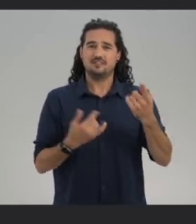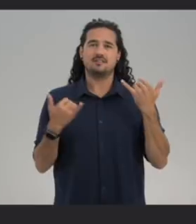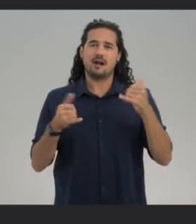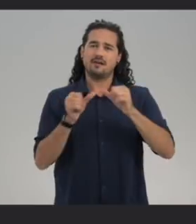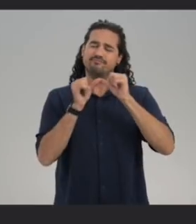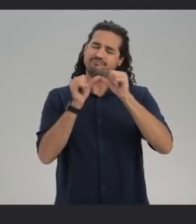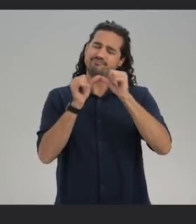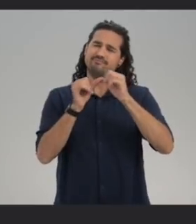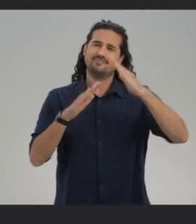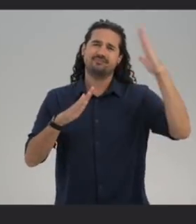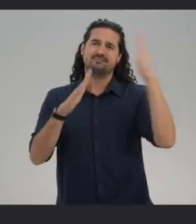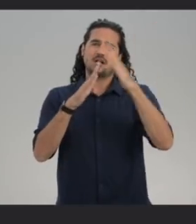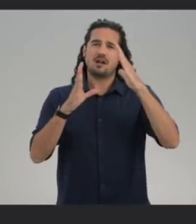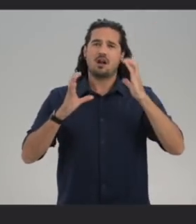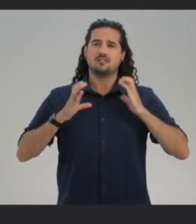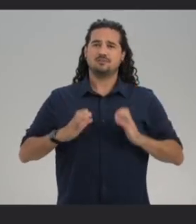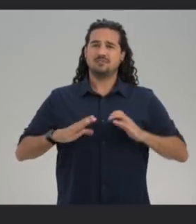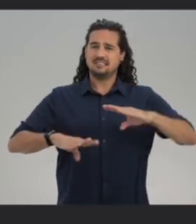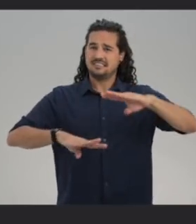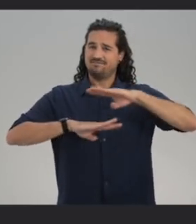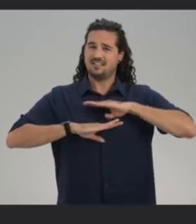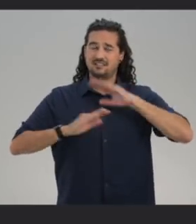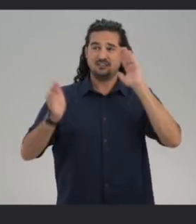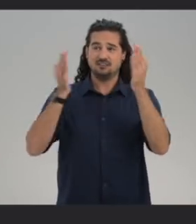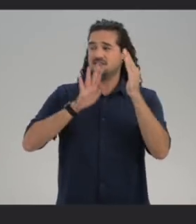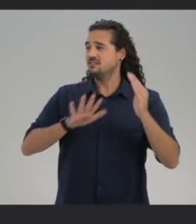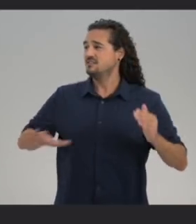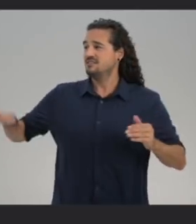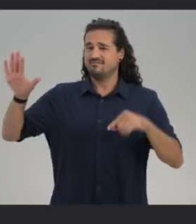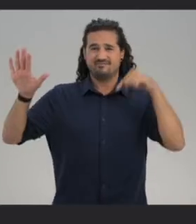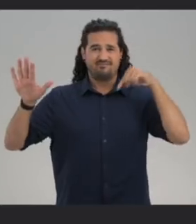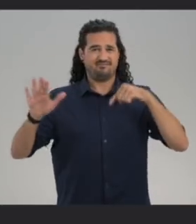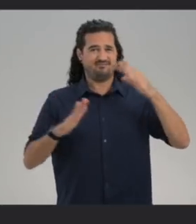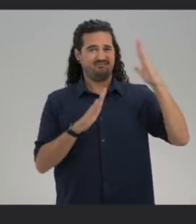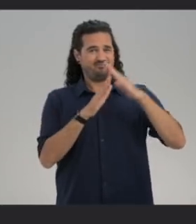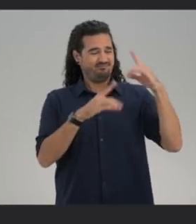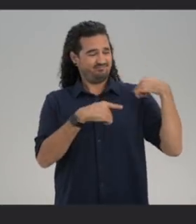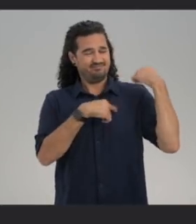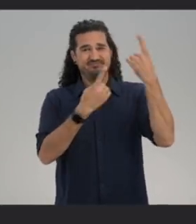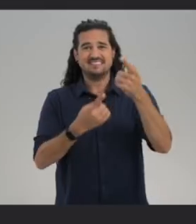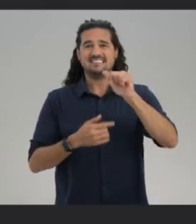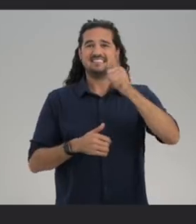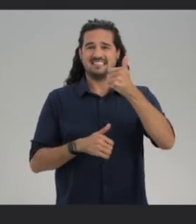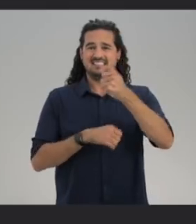It continues to lead the industry in customer satisfaction as it has for over a decade.